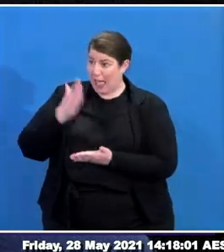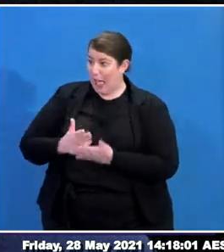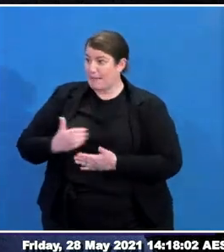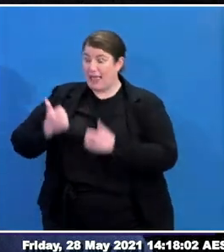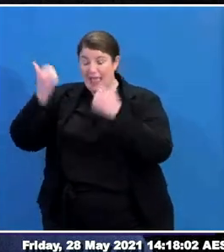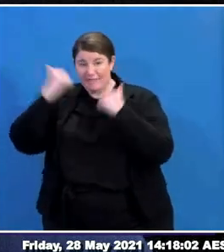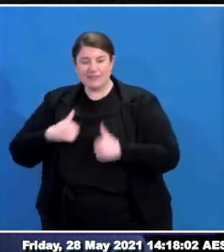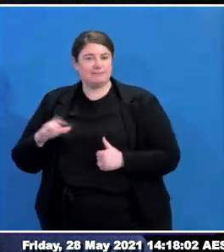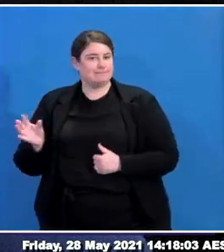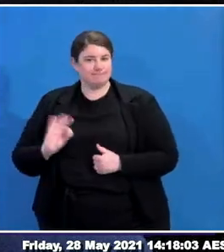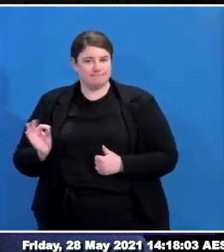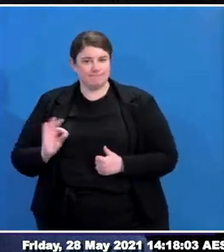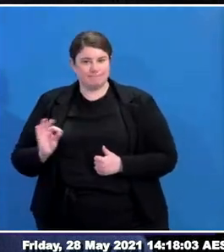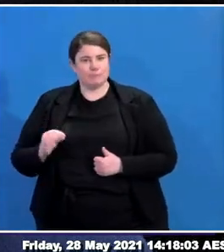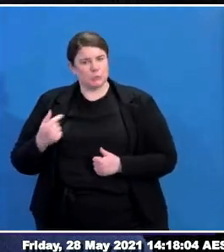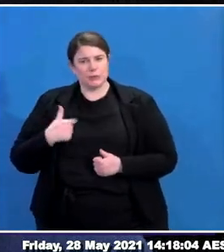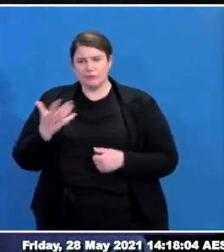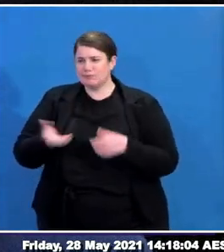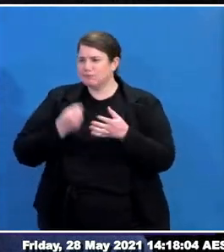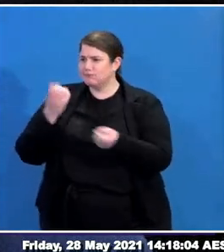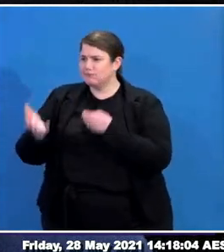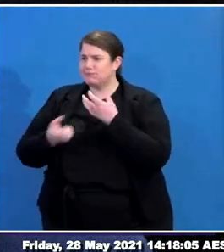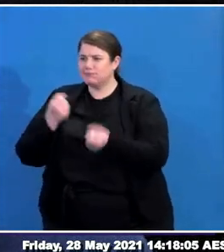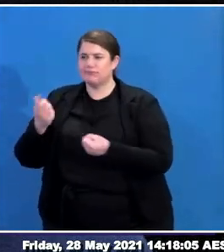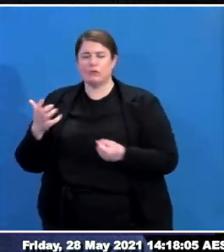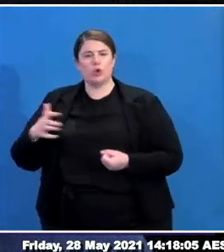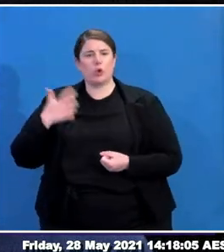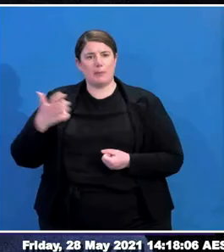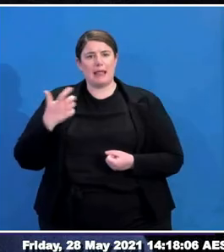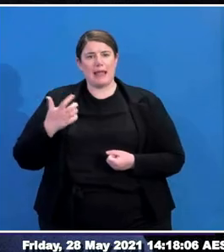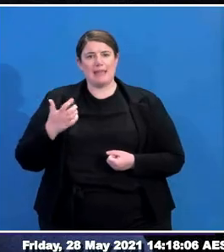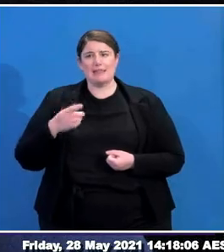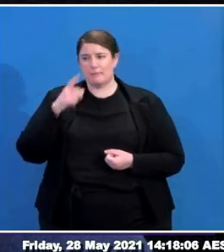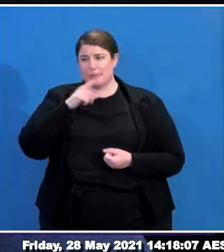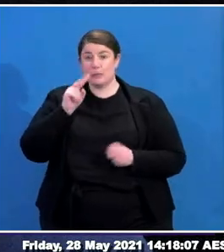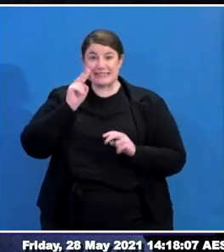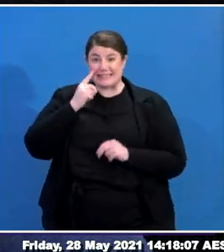We frequently receive complaints where people have some general observations